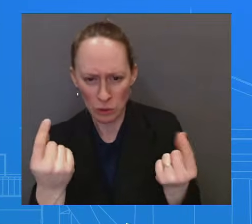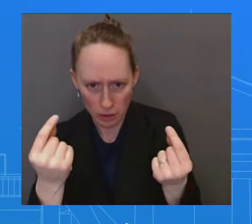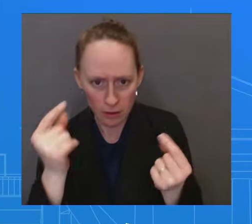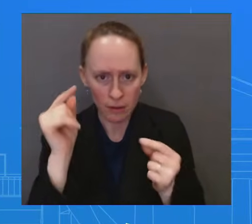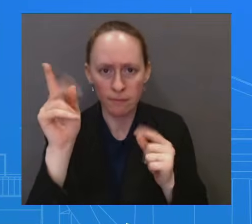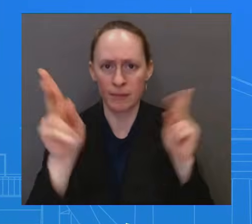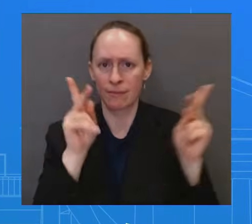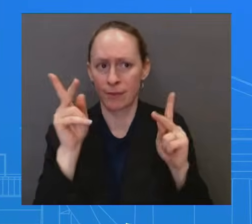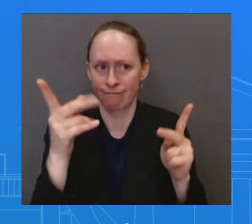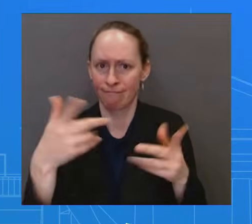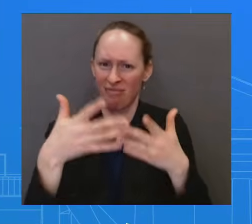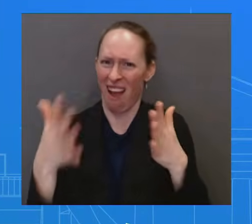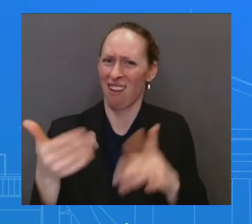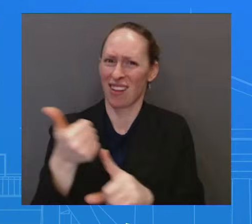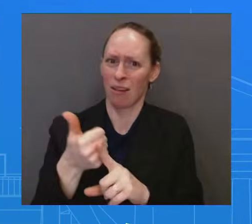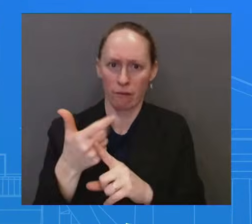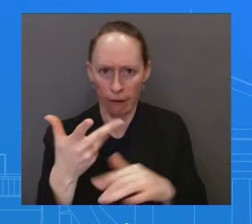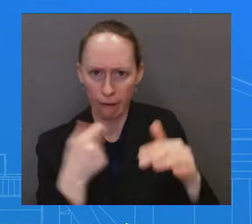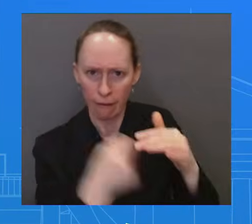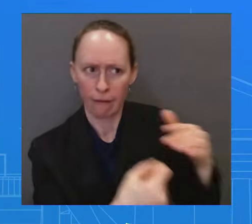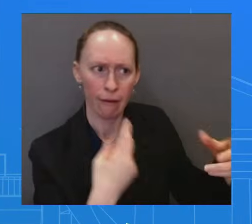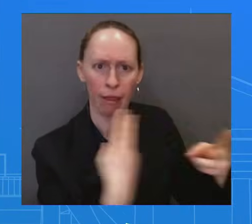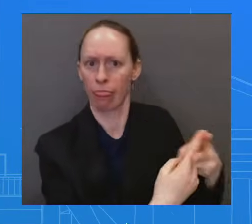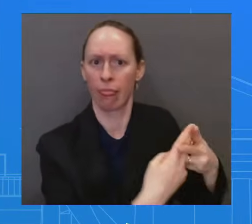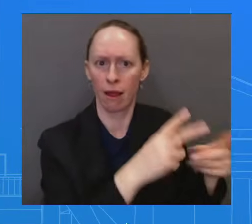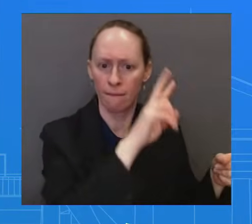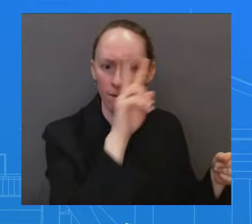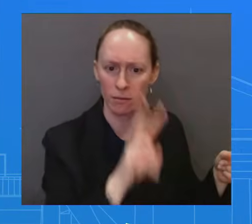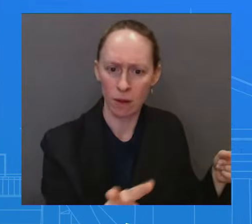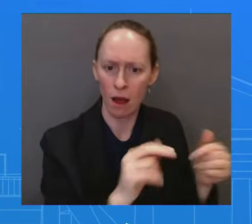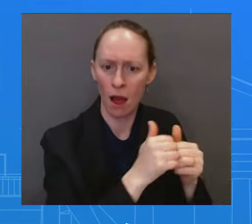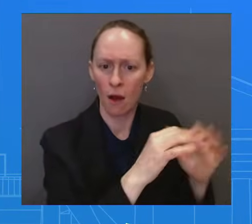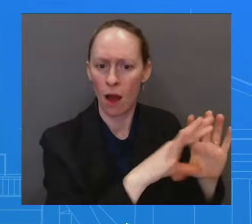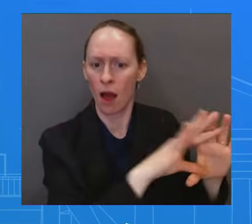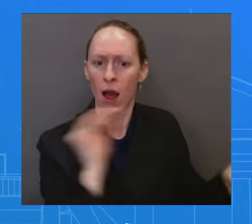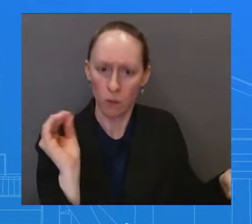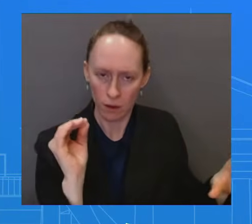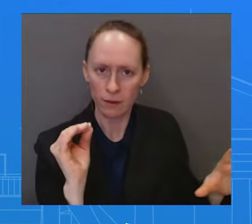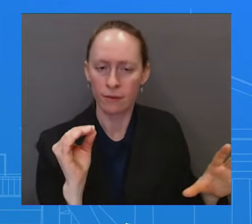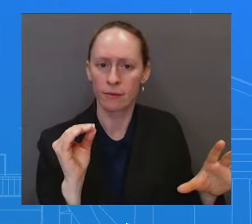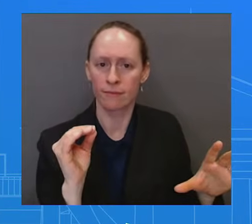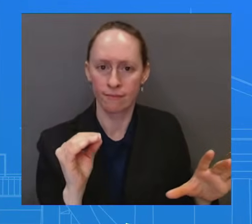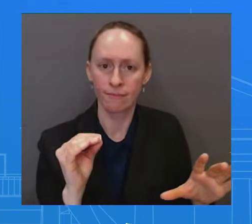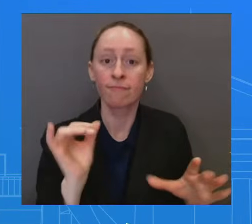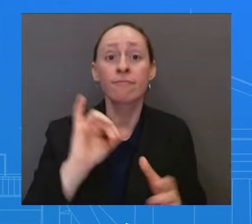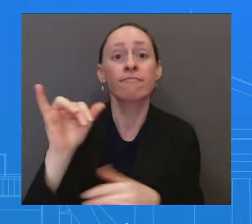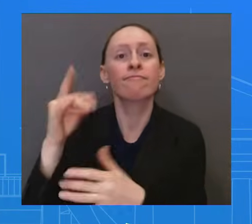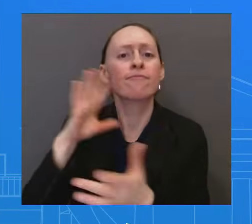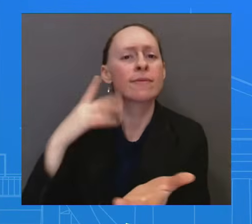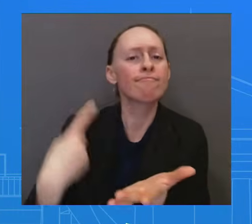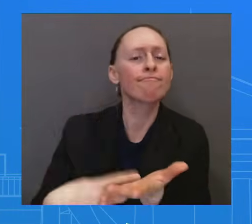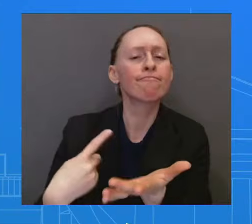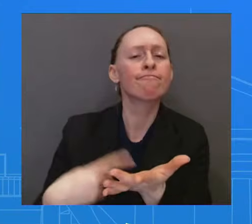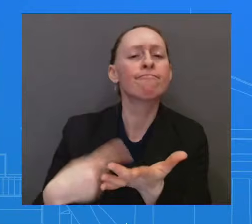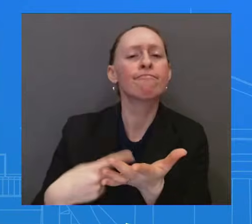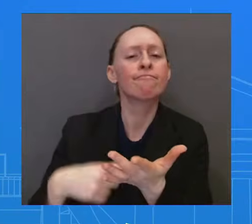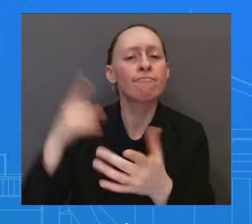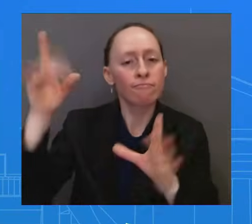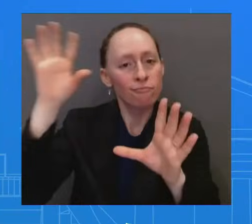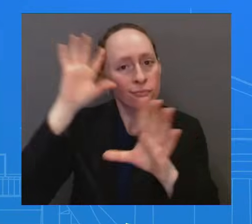that he had earlier today. And with that, Admiral. Mr. Kirby: Thanks, Karine. Good afternoon, everybody.